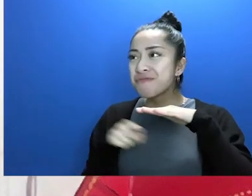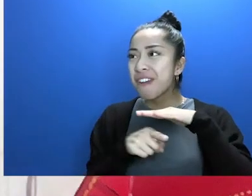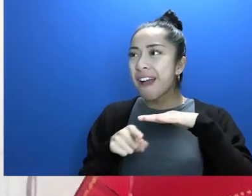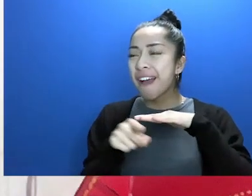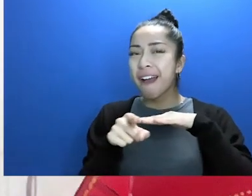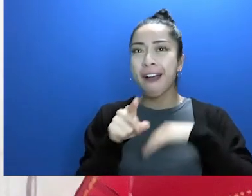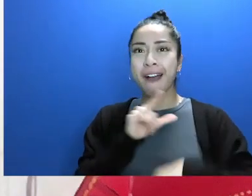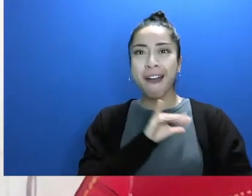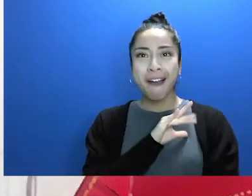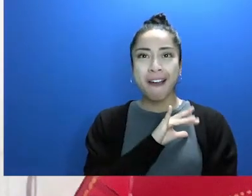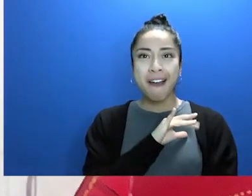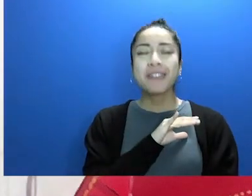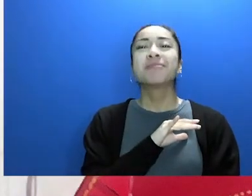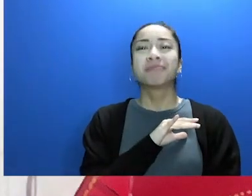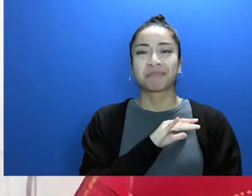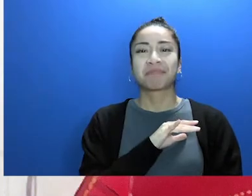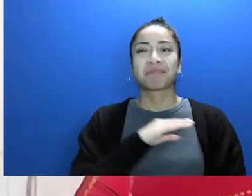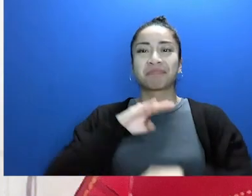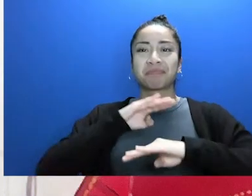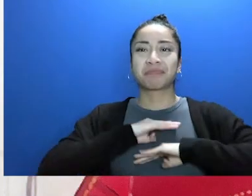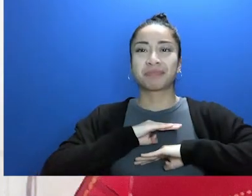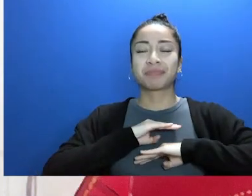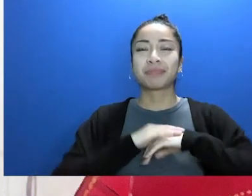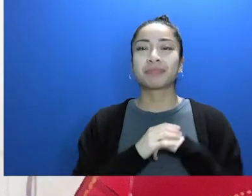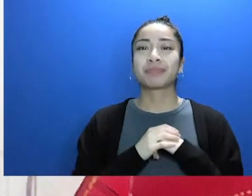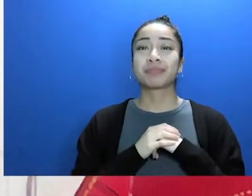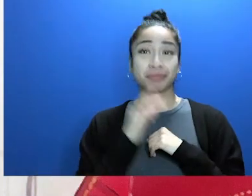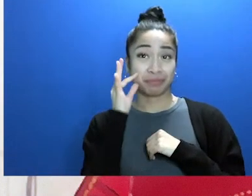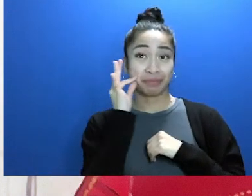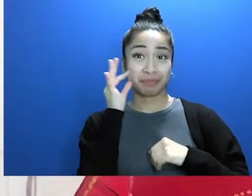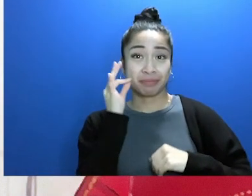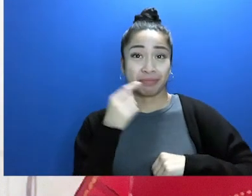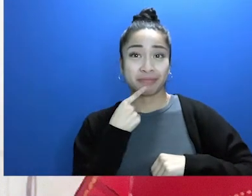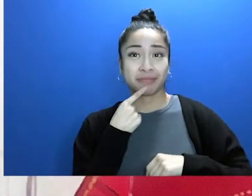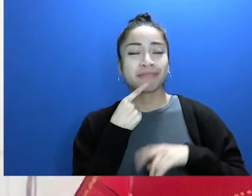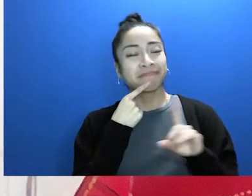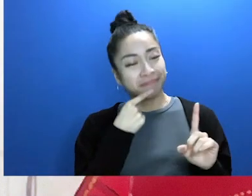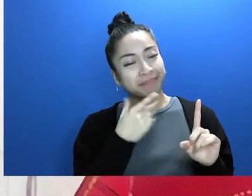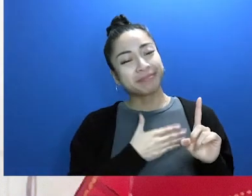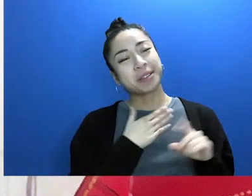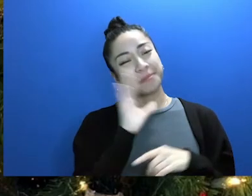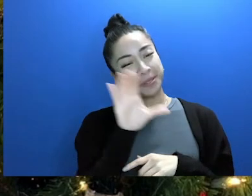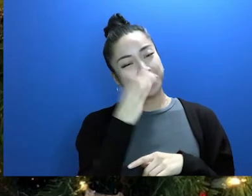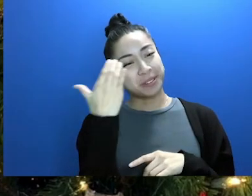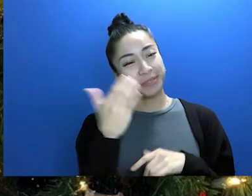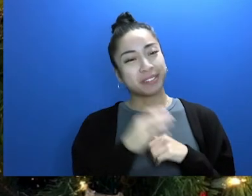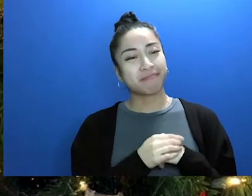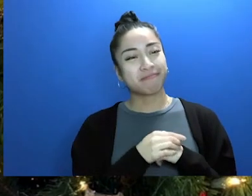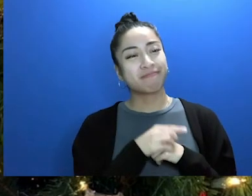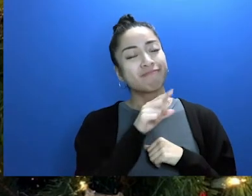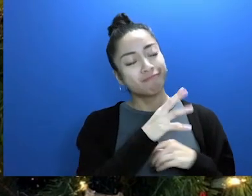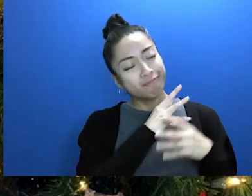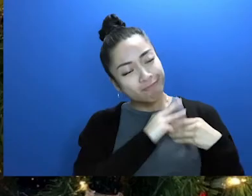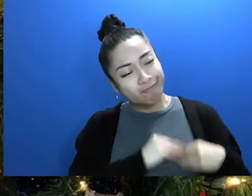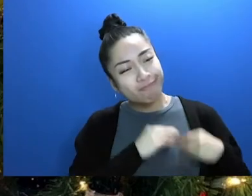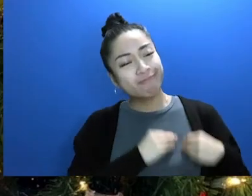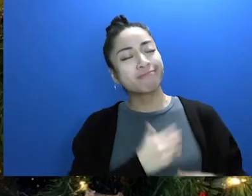christmas said monsieur your heart is so true you are so kind to others now here's something for you